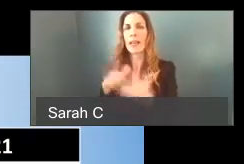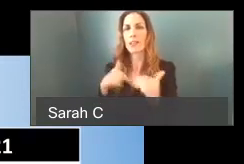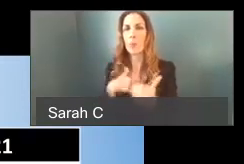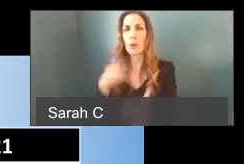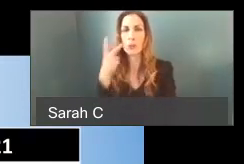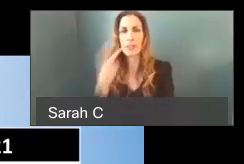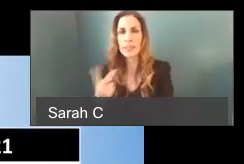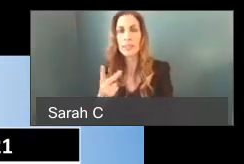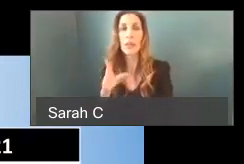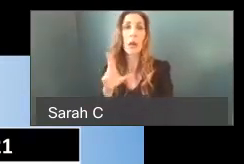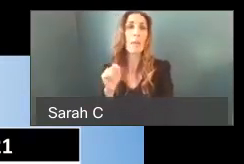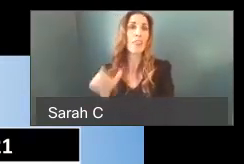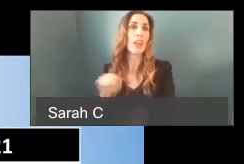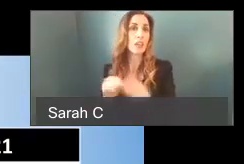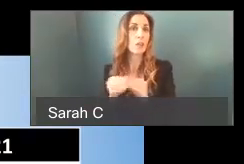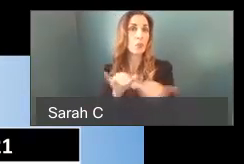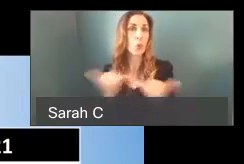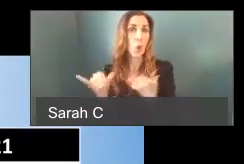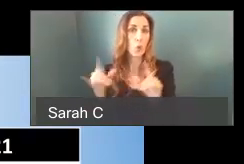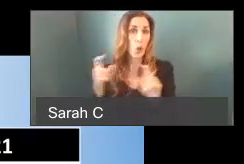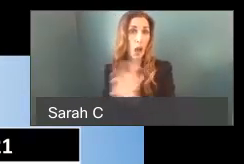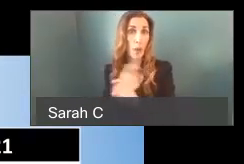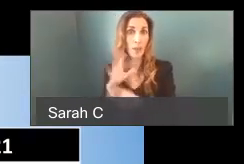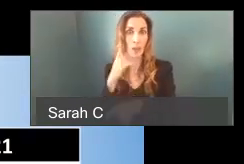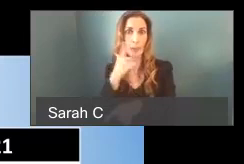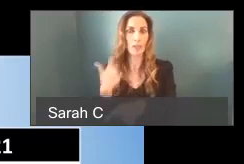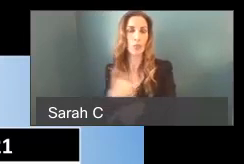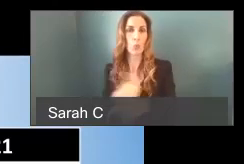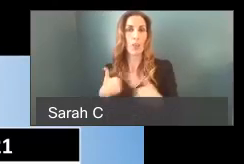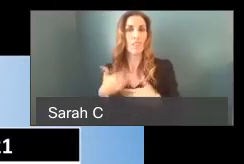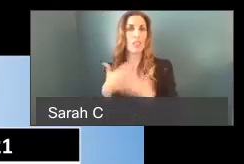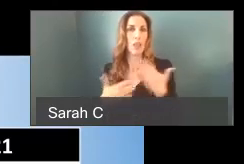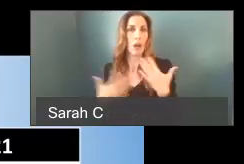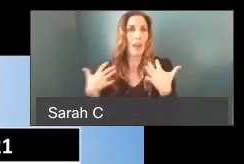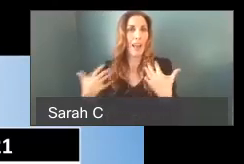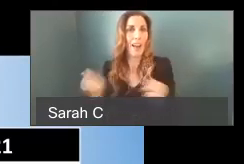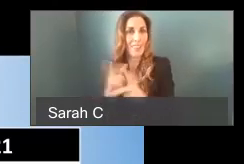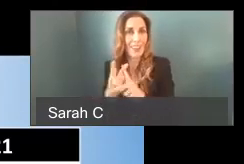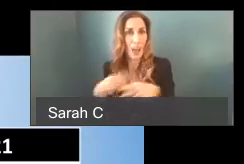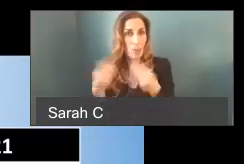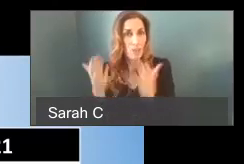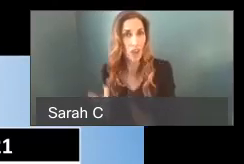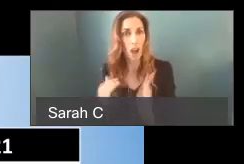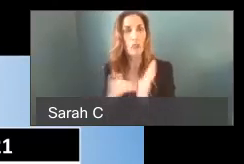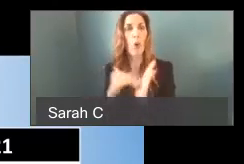that number is also complicated by the fact that we have health care providers who often have quite